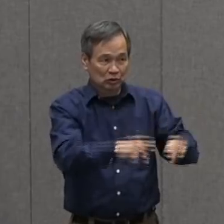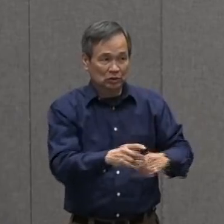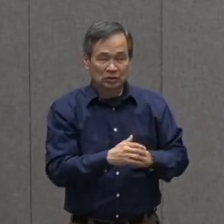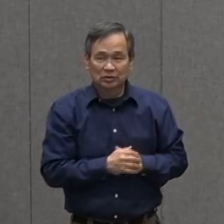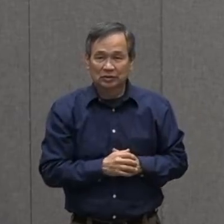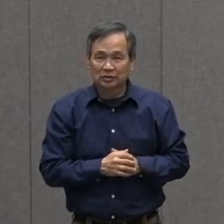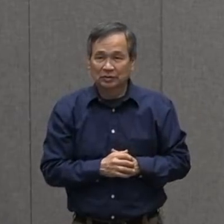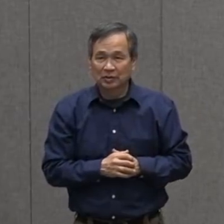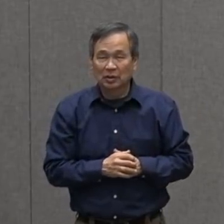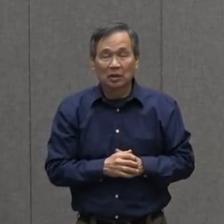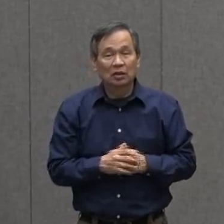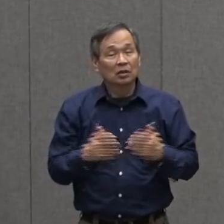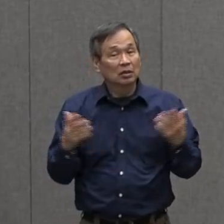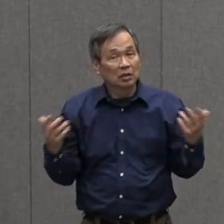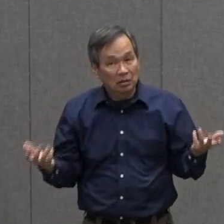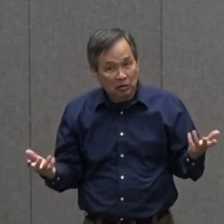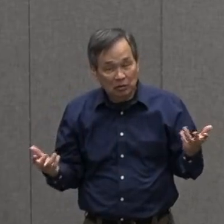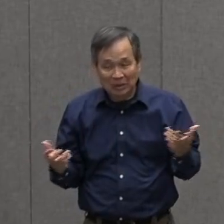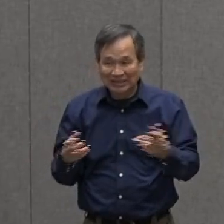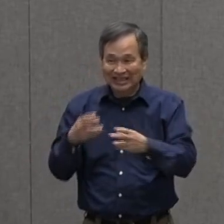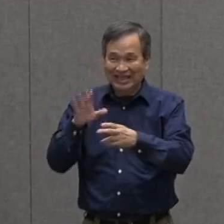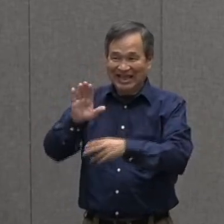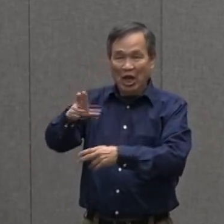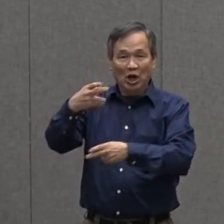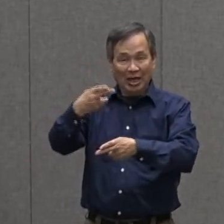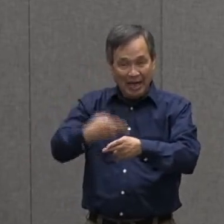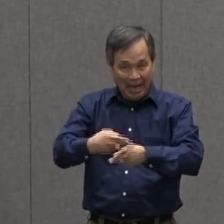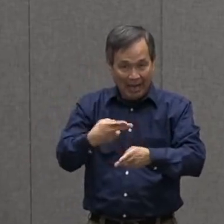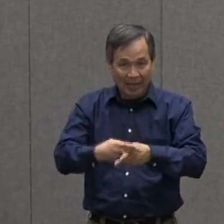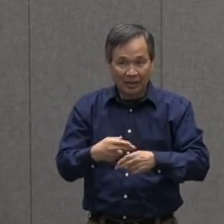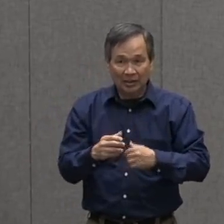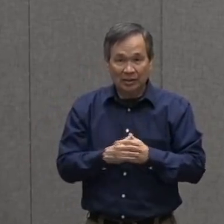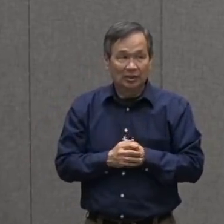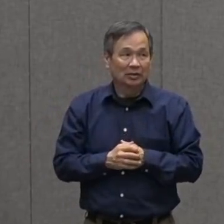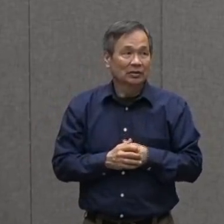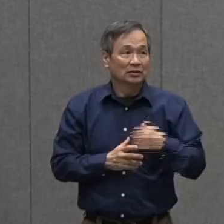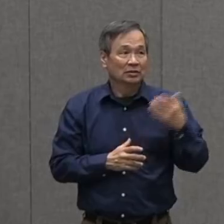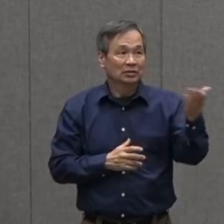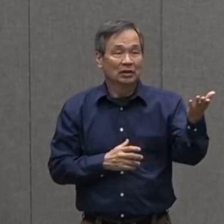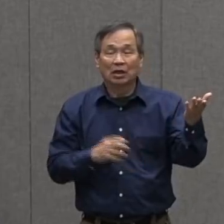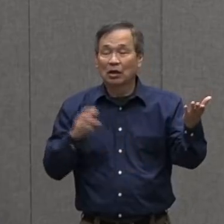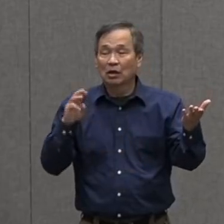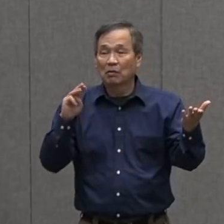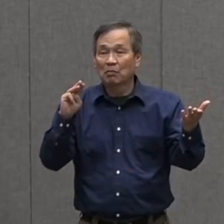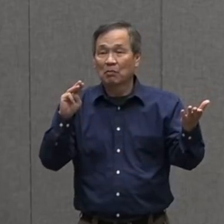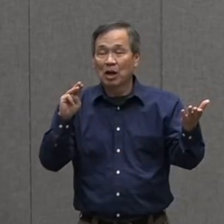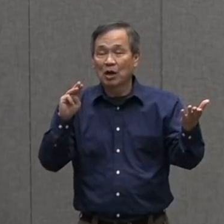Person but what's the name of a person? What if I say Martin Luther King, Jr.?